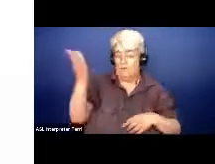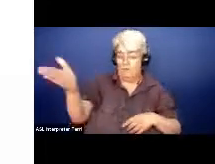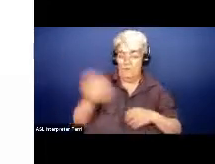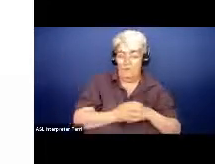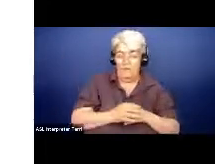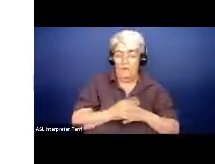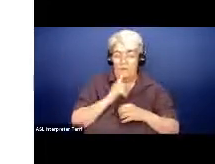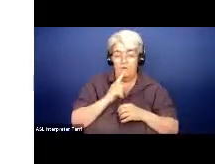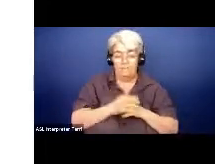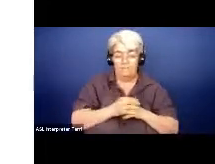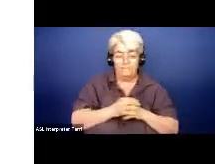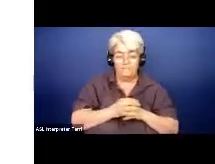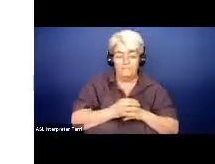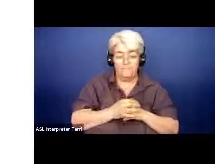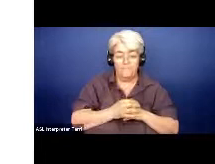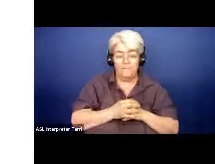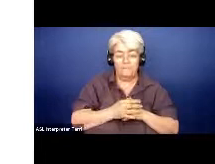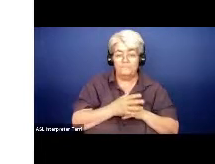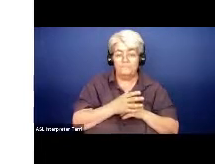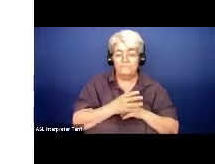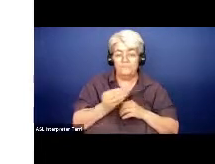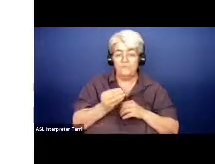Tuesday a few weeks ago.